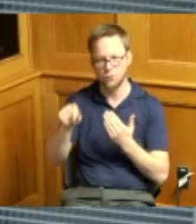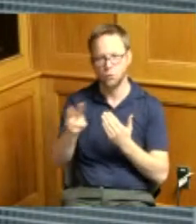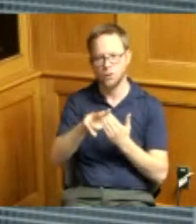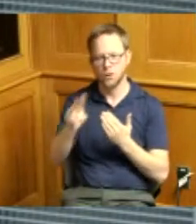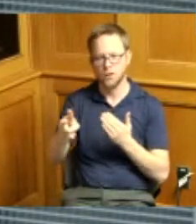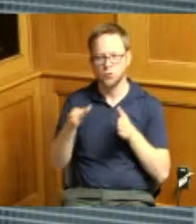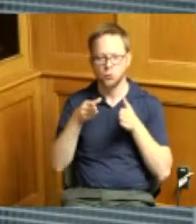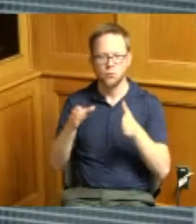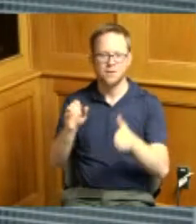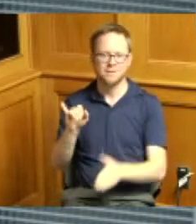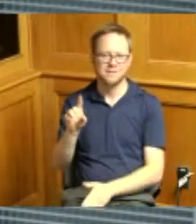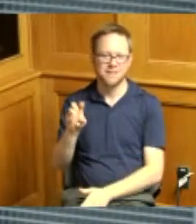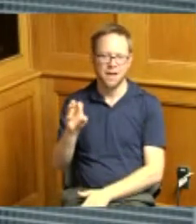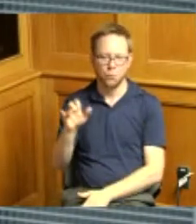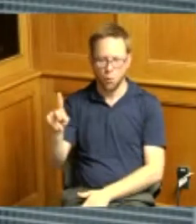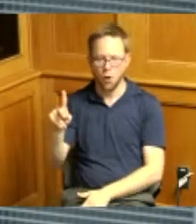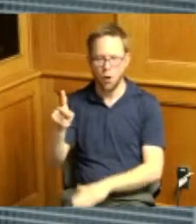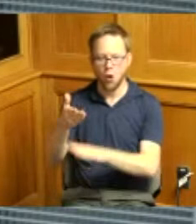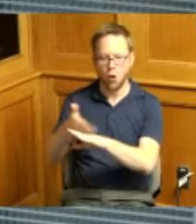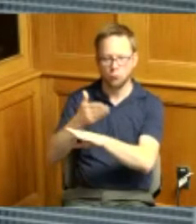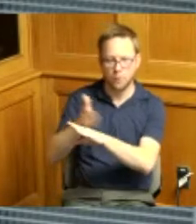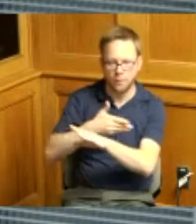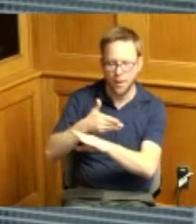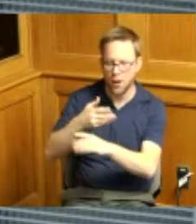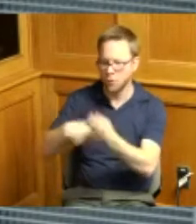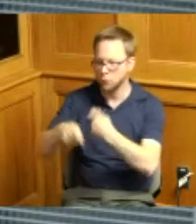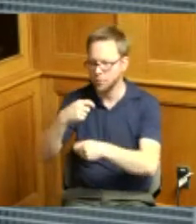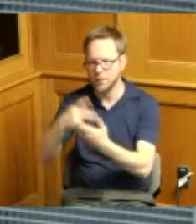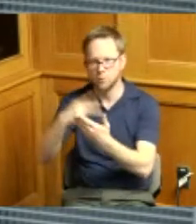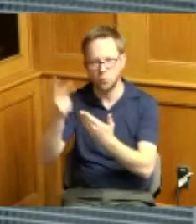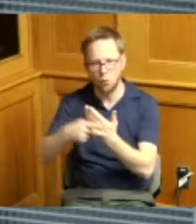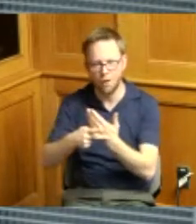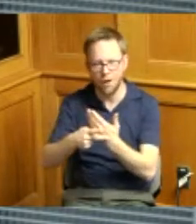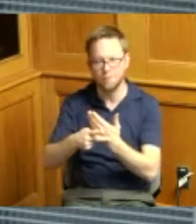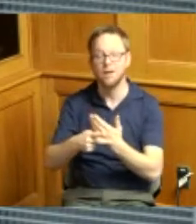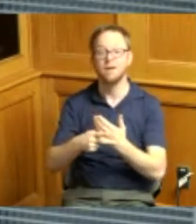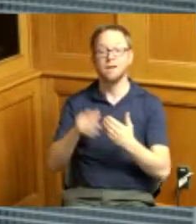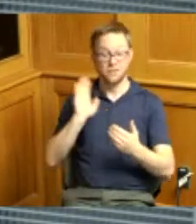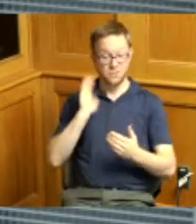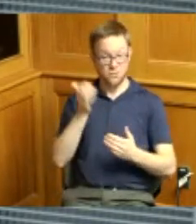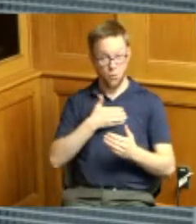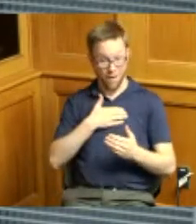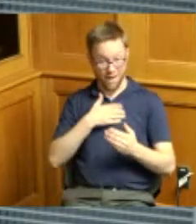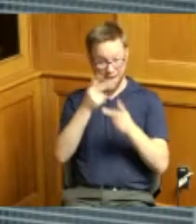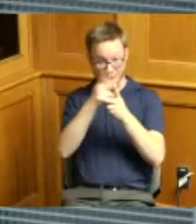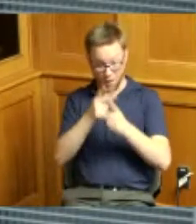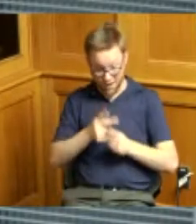unfortunately all the bidders were above more than 10 percent over the Engineers estimate therefore